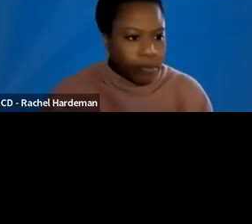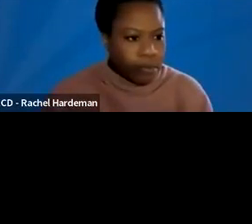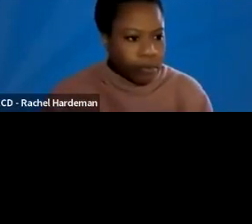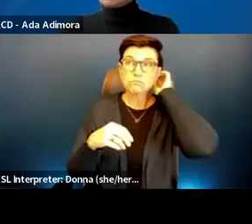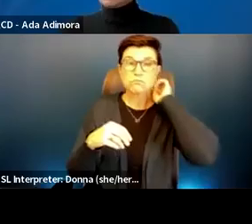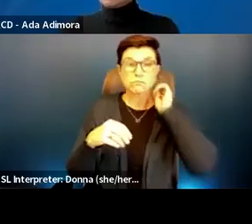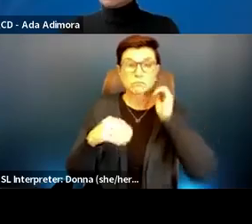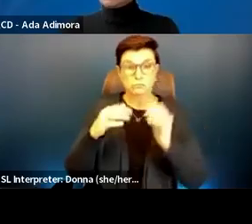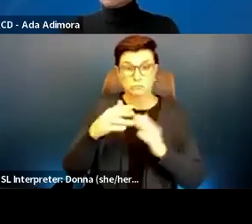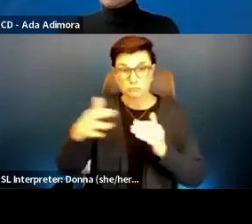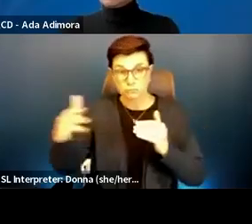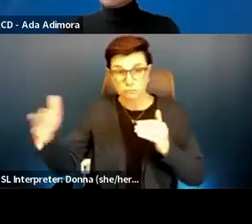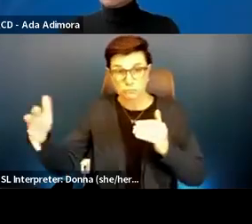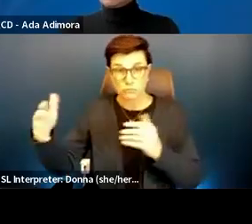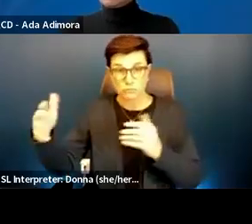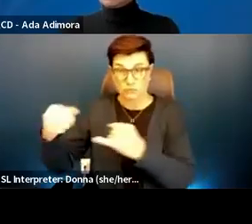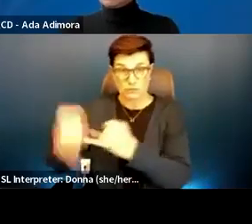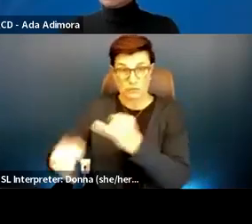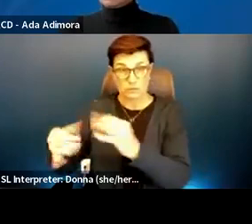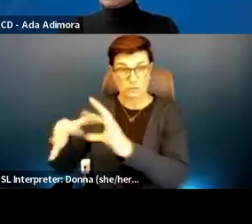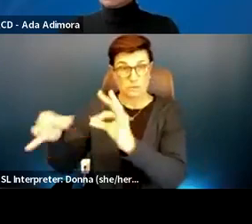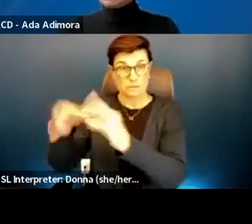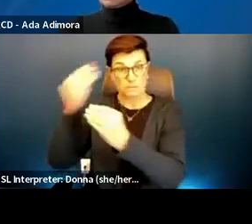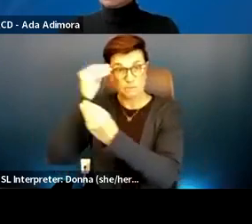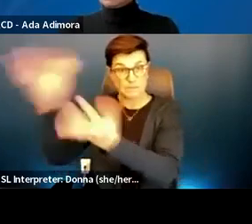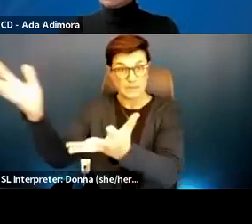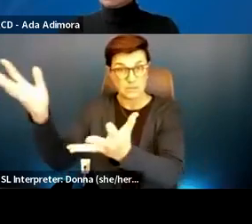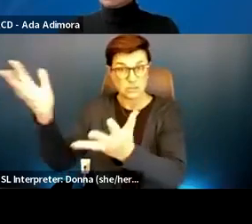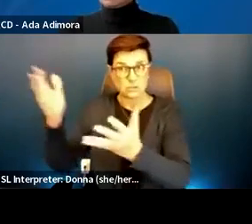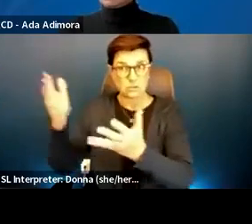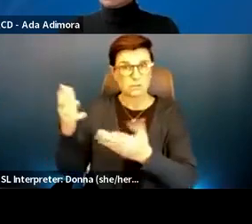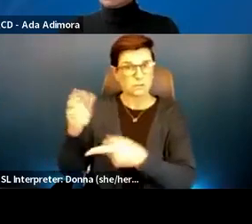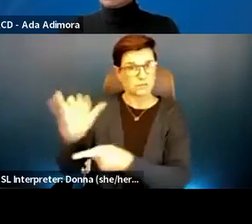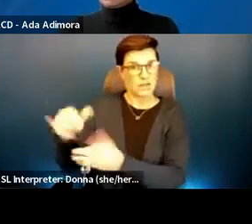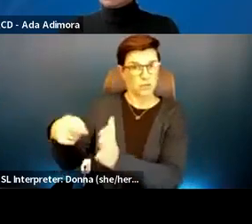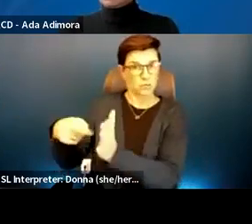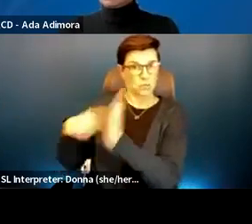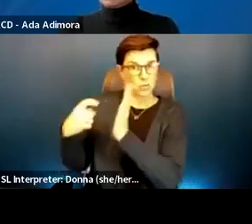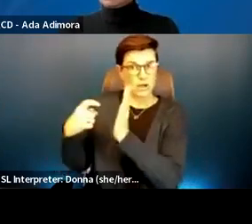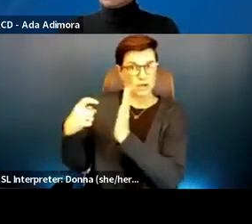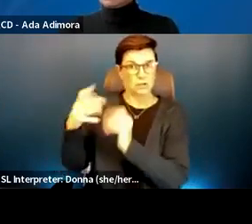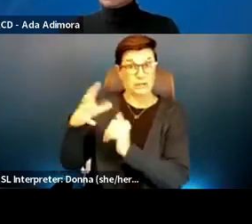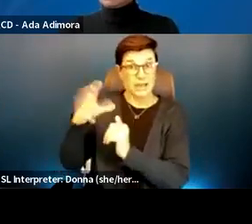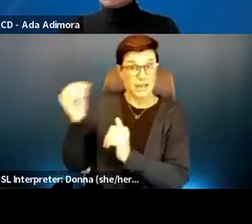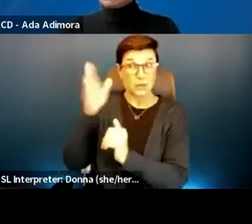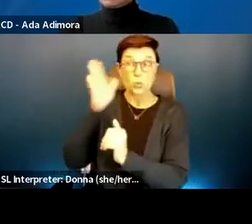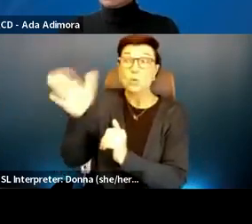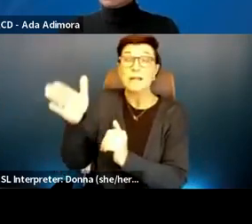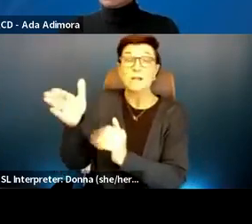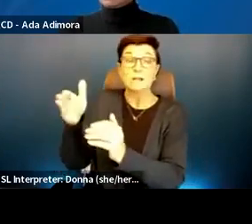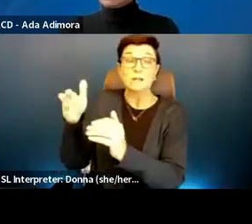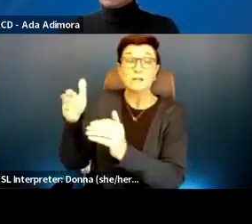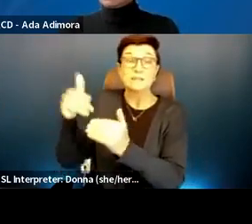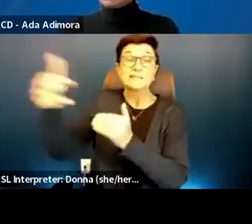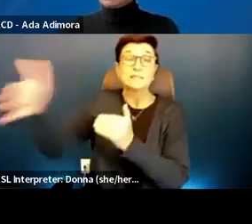to happen with the injection of more resources in the intermediate time to turn the system around.